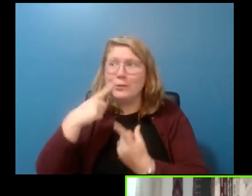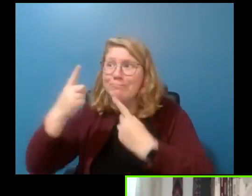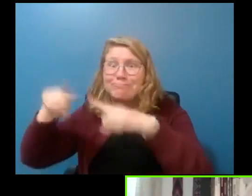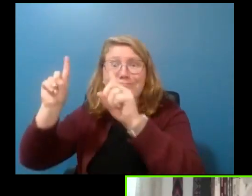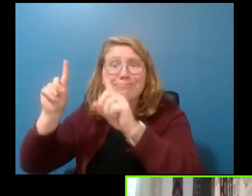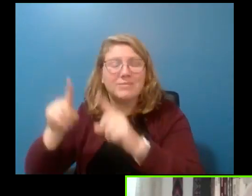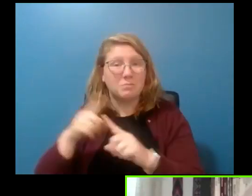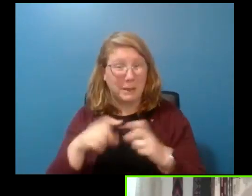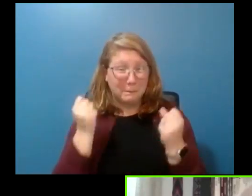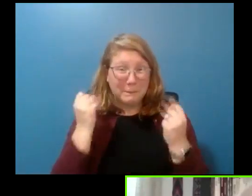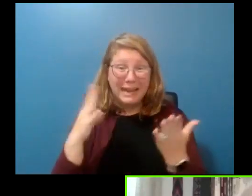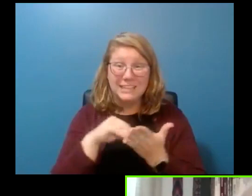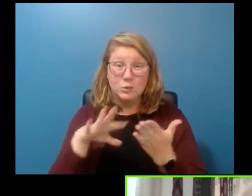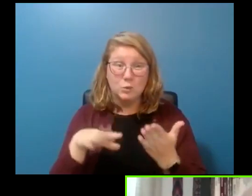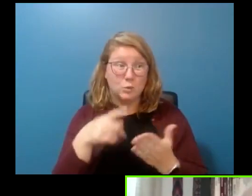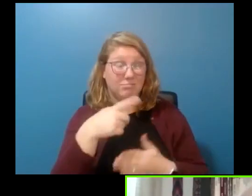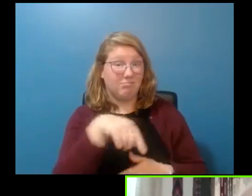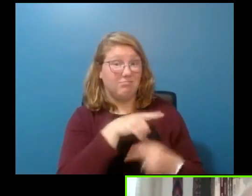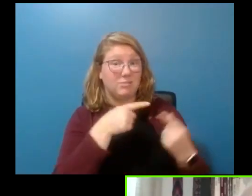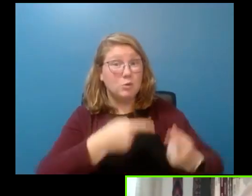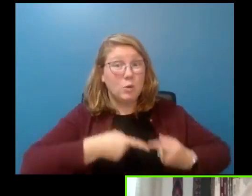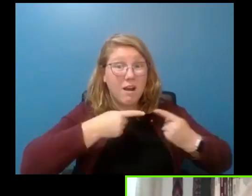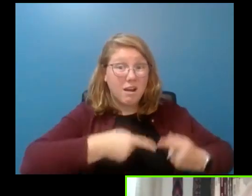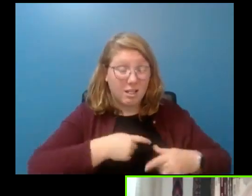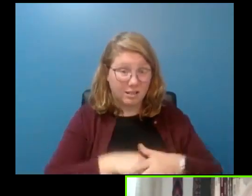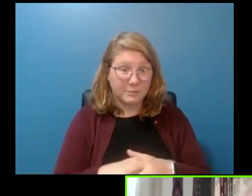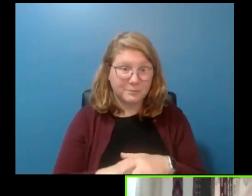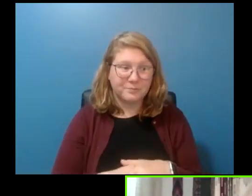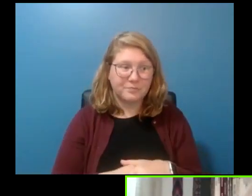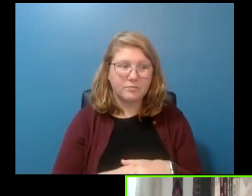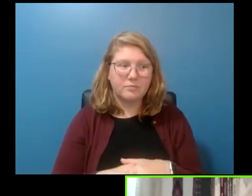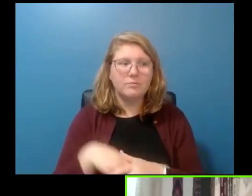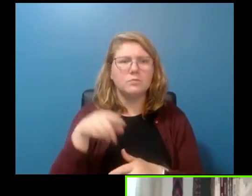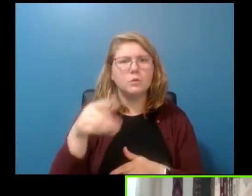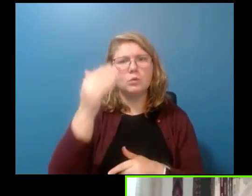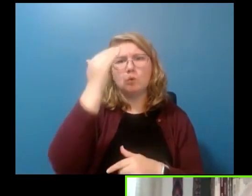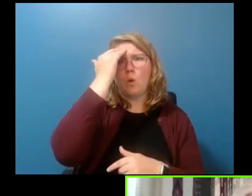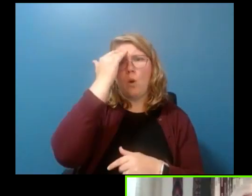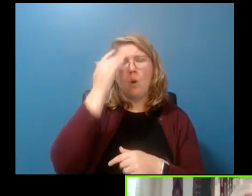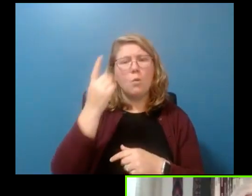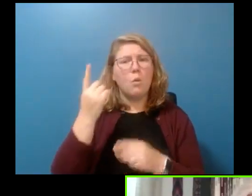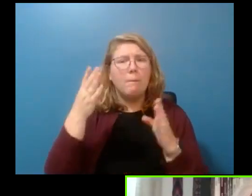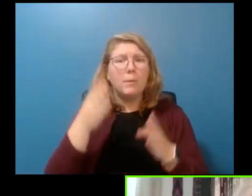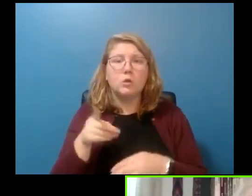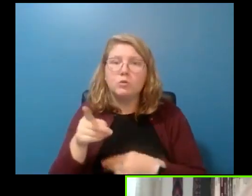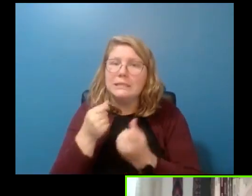actually helps us in that grieving process. We didn't have that. You know, very few